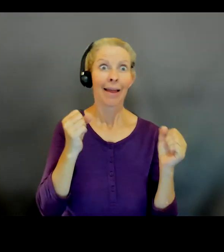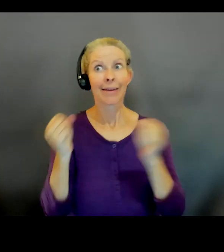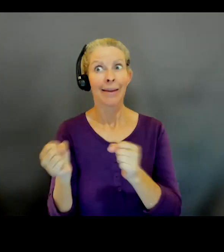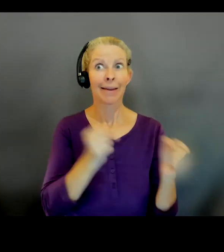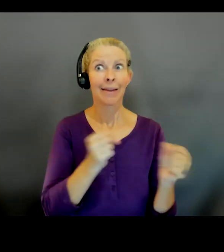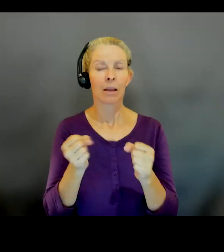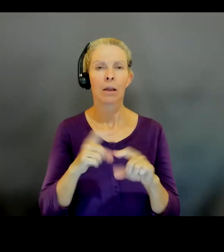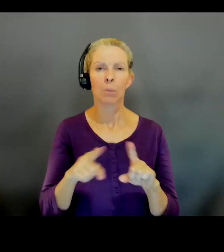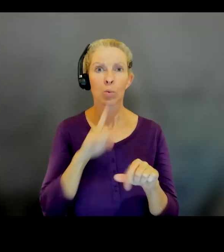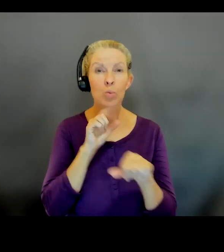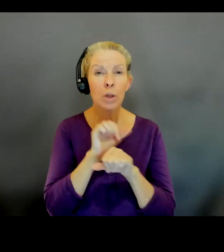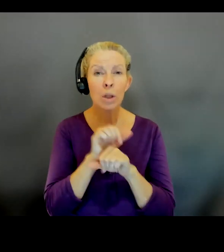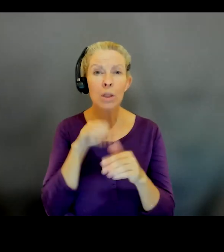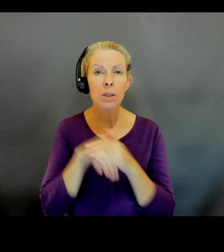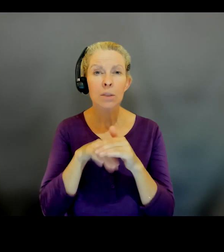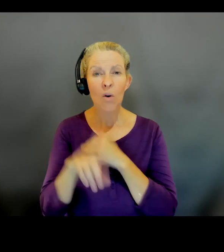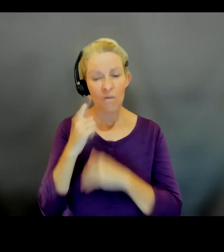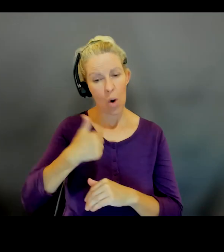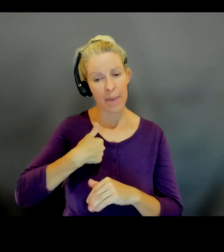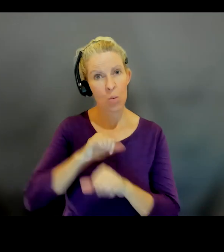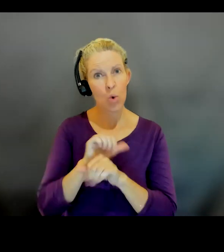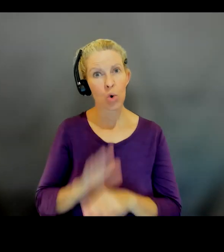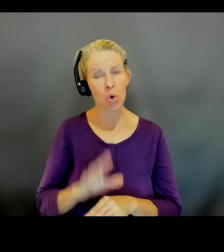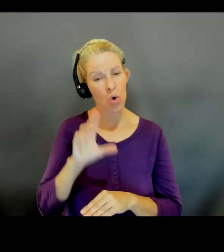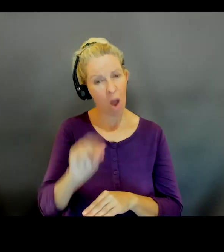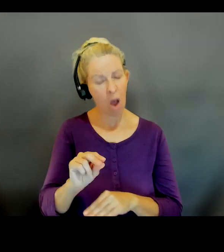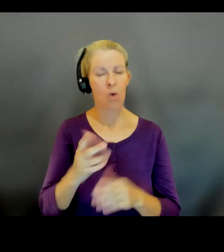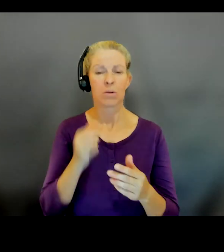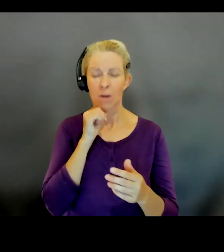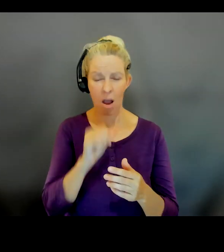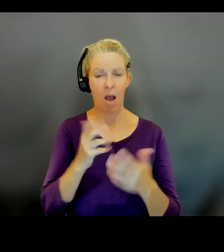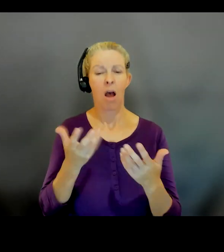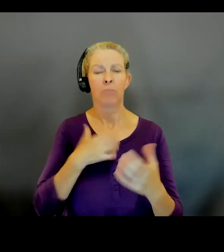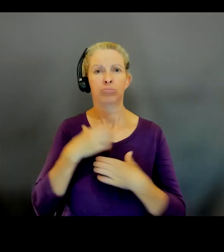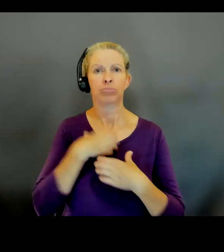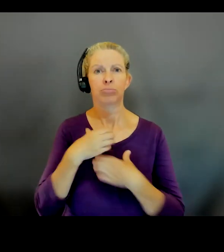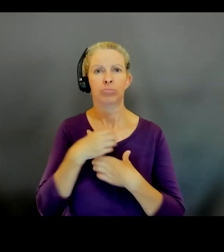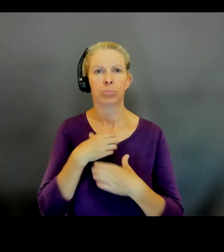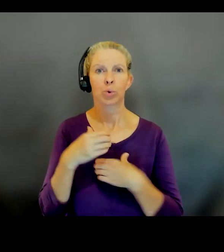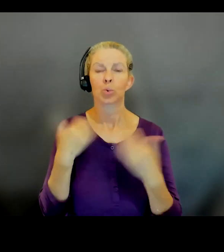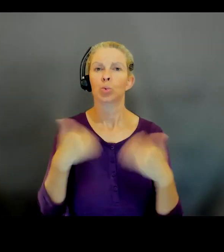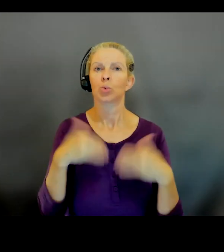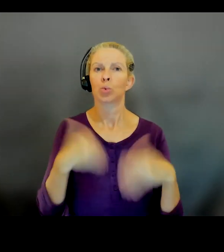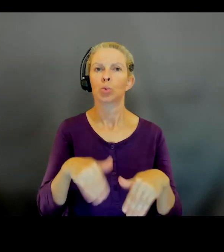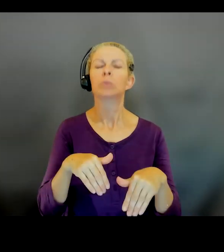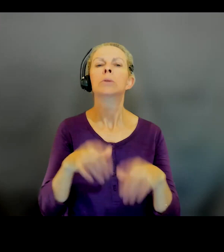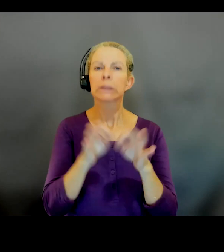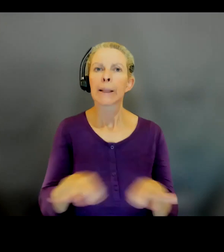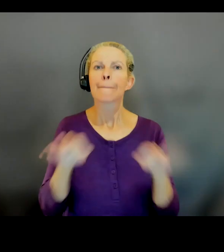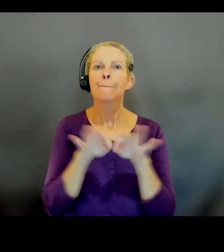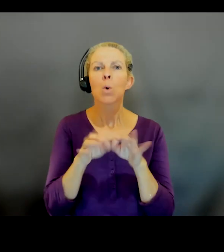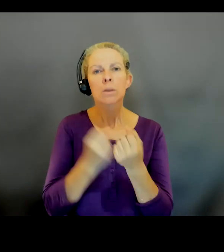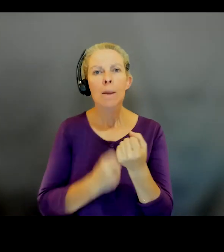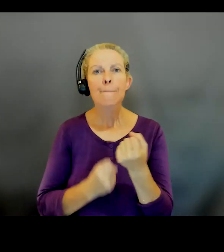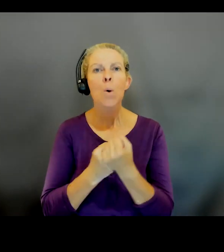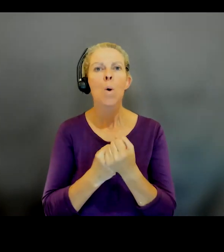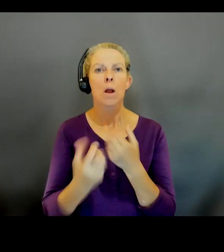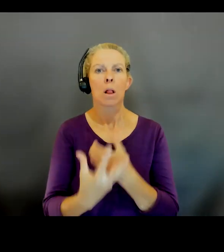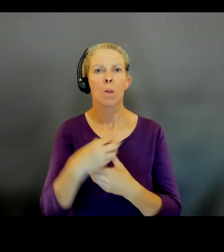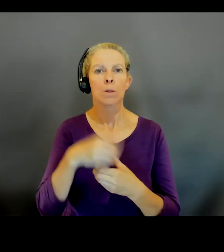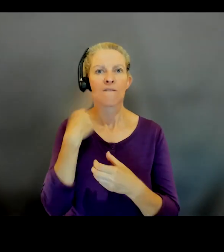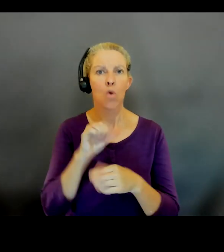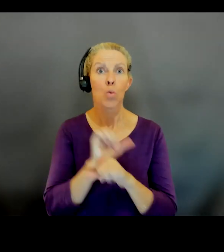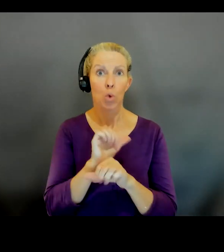to make sure whatever you are doing internally, you are supporting inclusion, and that comes when